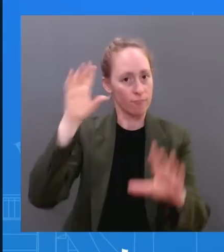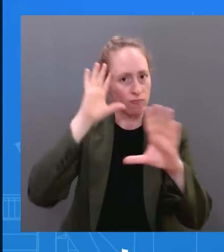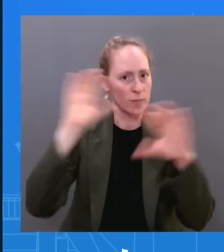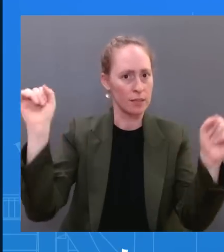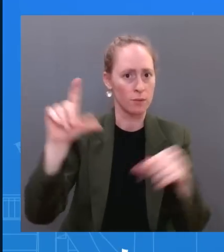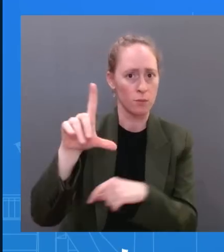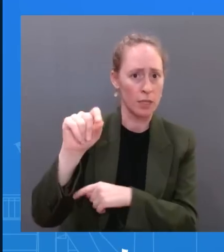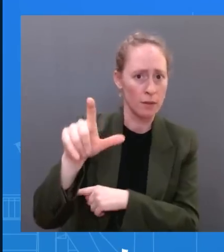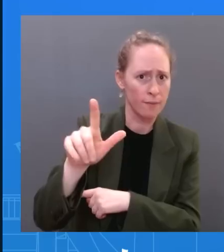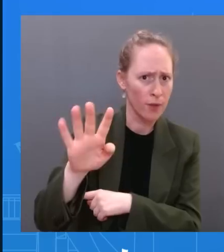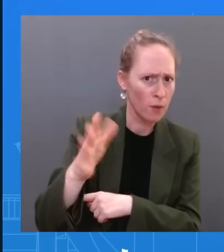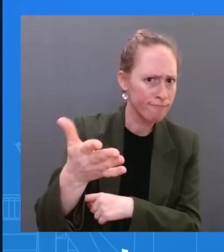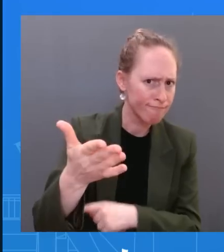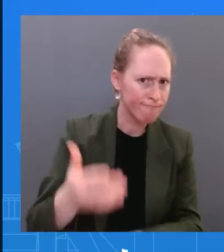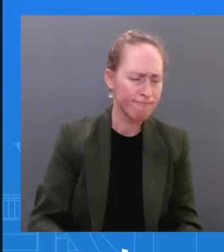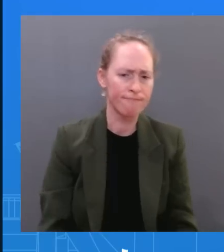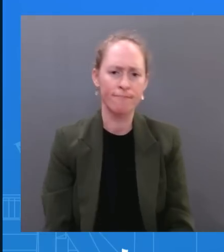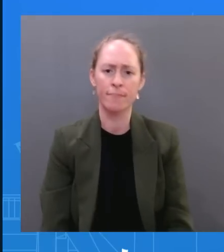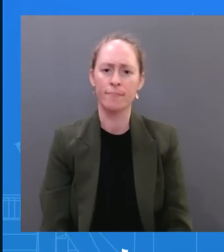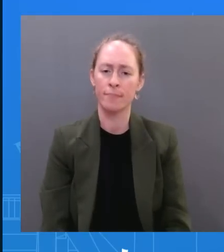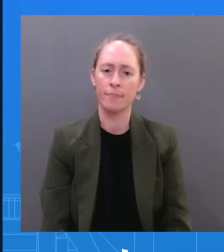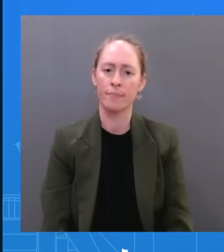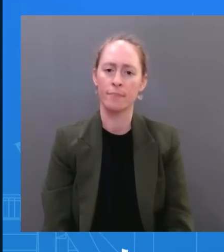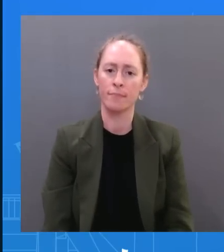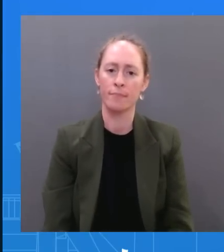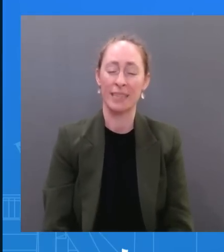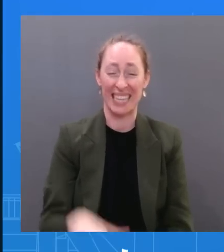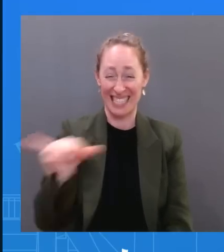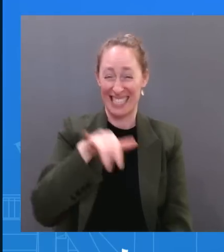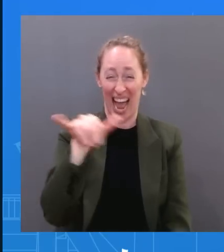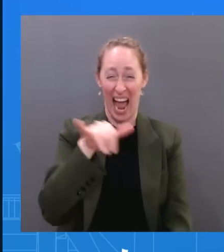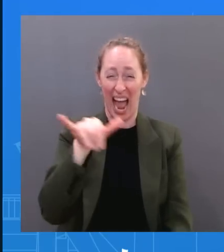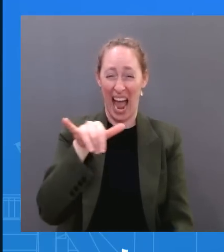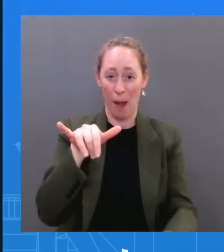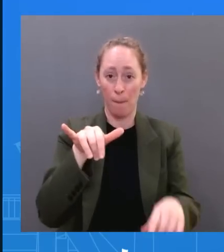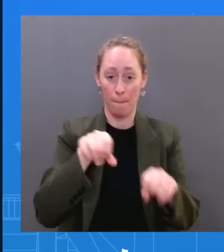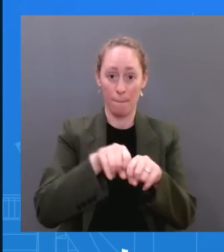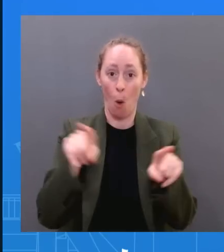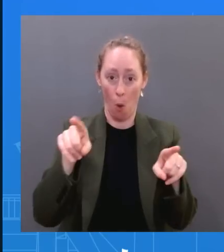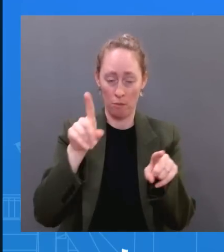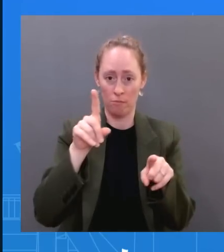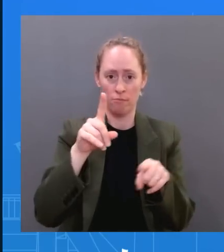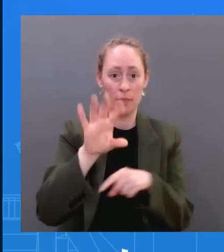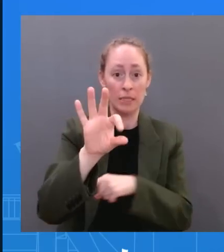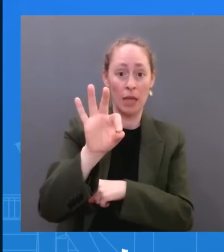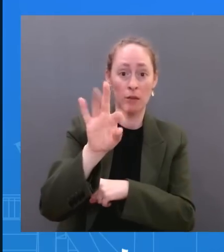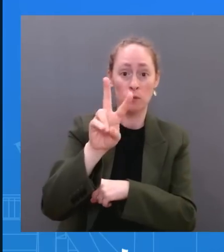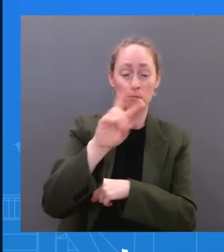who support this President as well. Look, you know, not to be -- not to get into, you know,